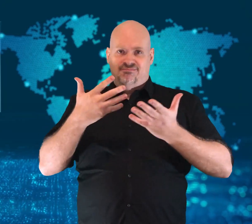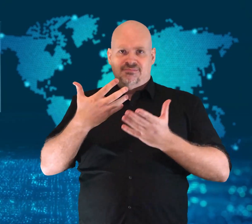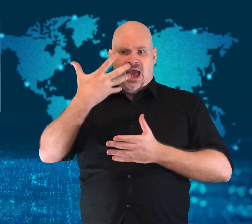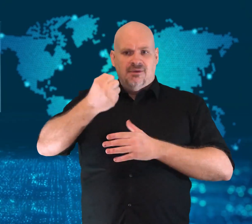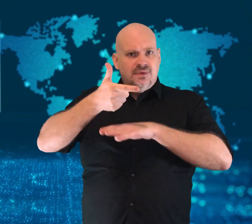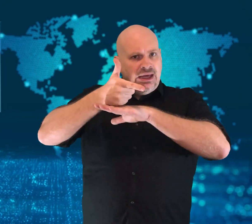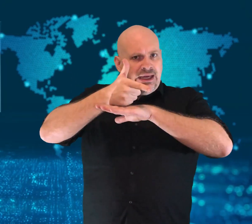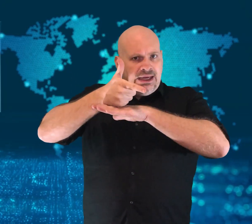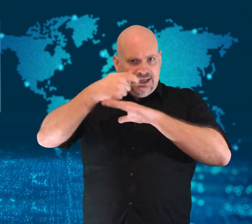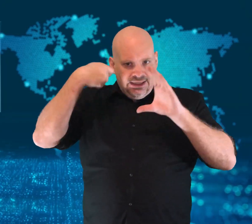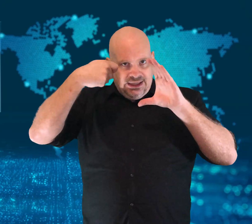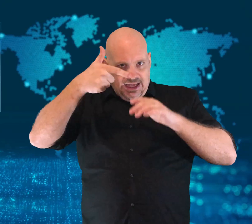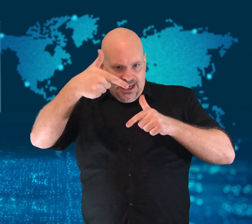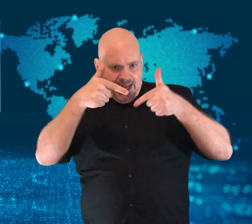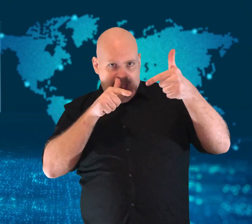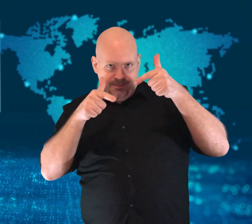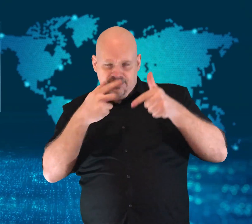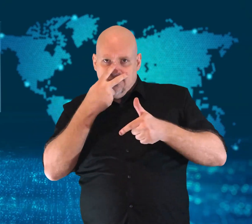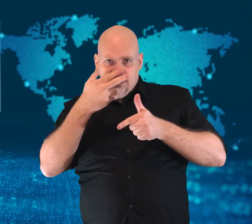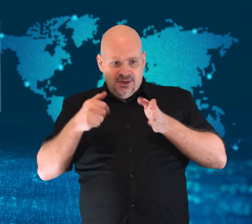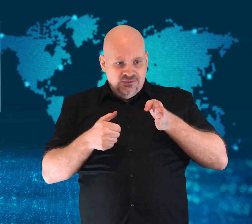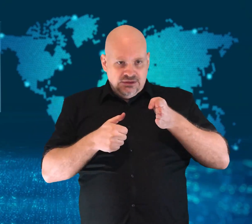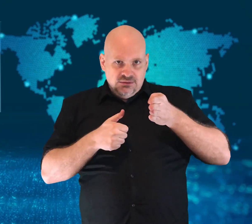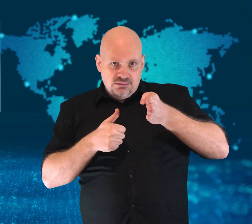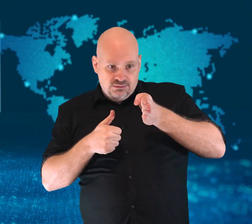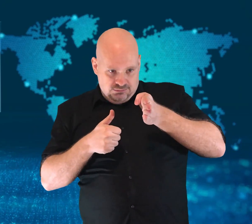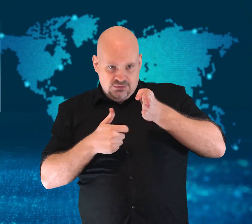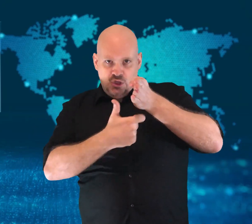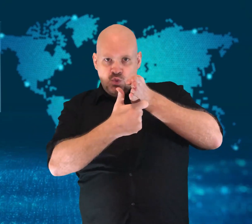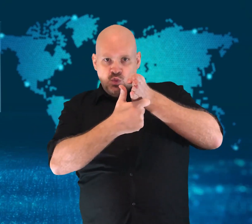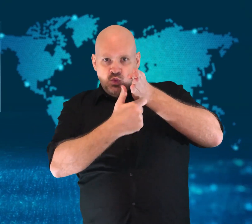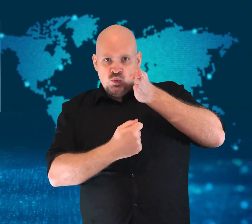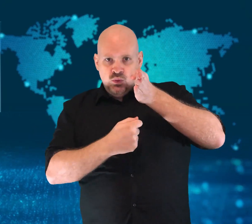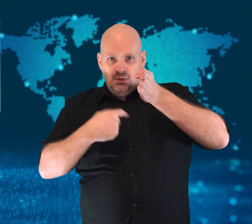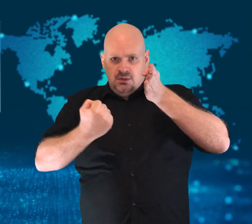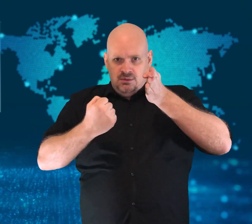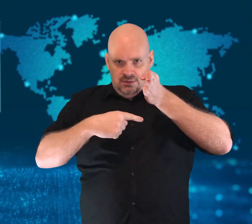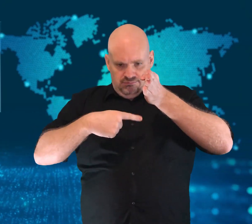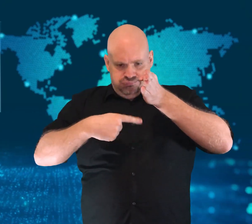When the fish is near a wall of the tank,